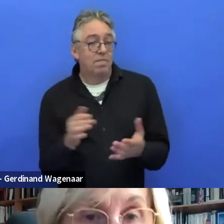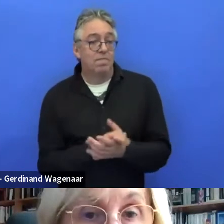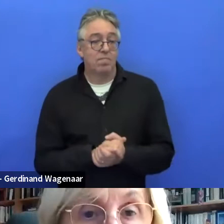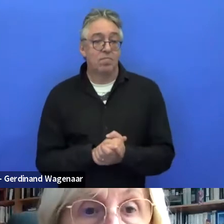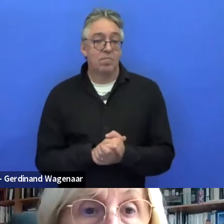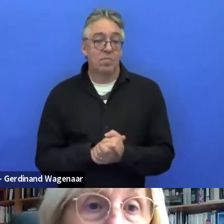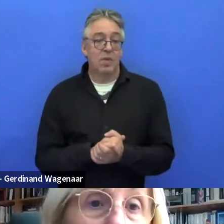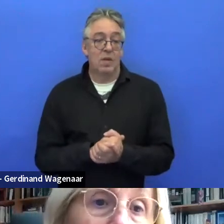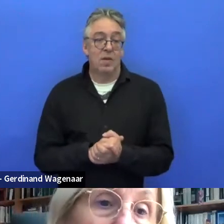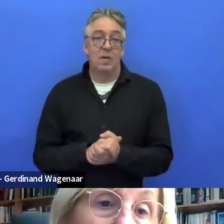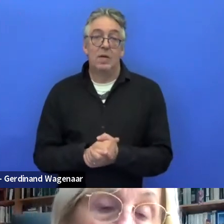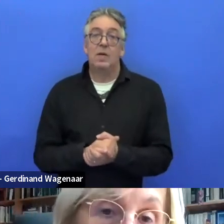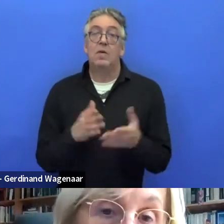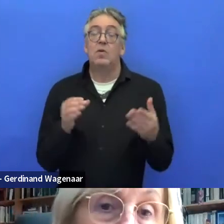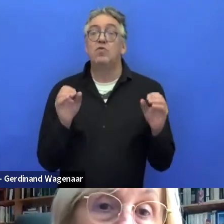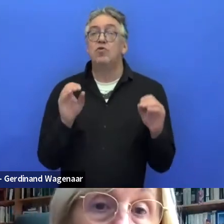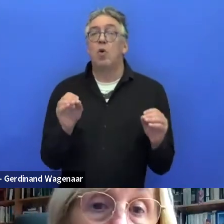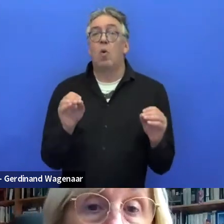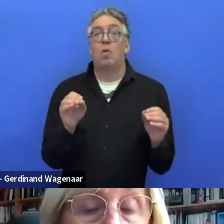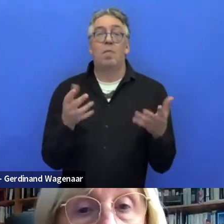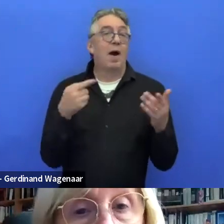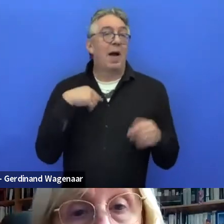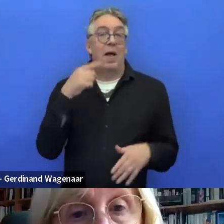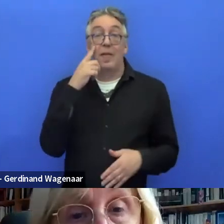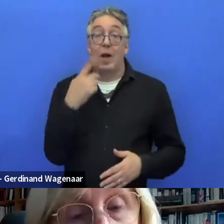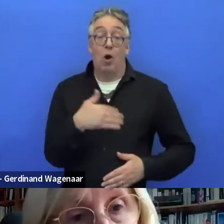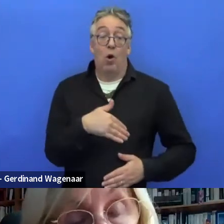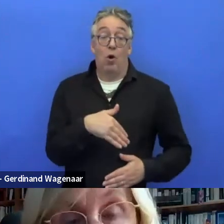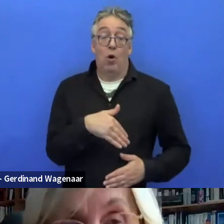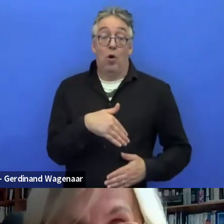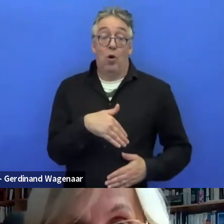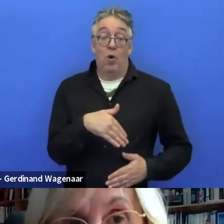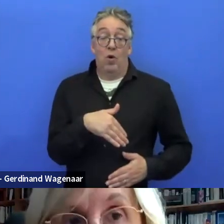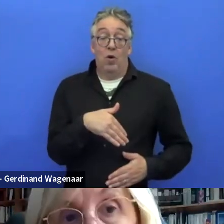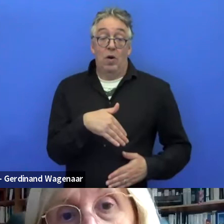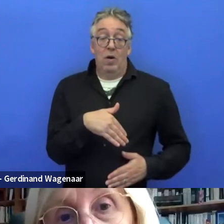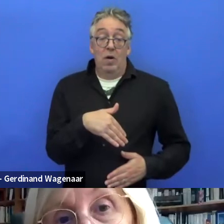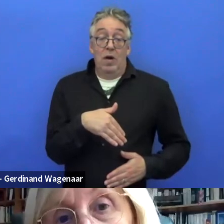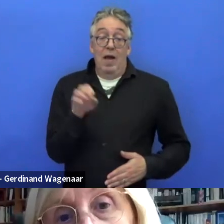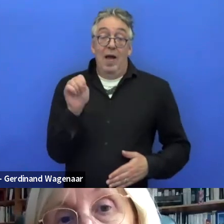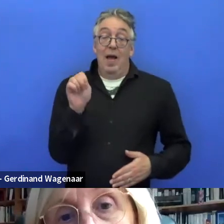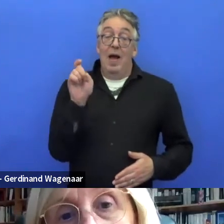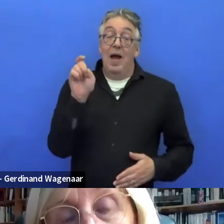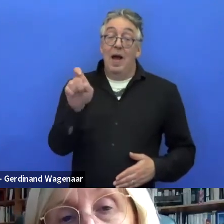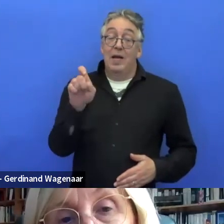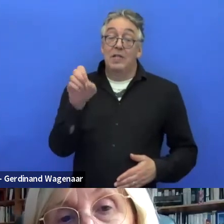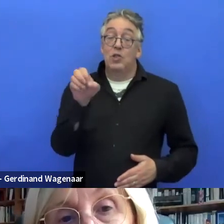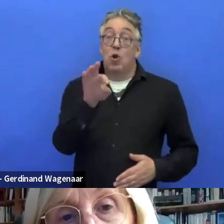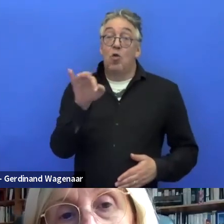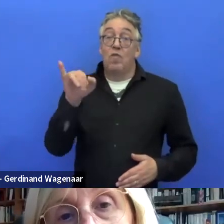now we do it generally, and here, the ombudsman decision is important. Here, we'll need to touch all the things